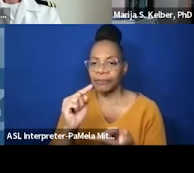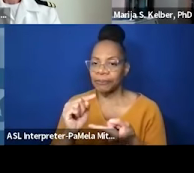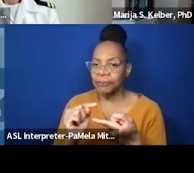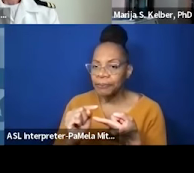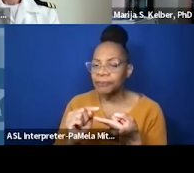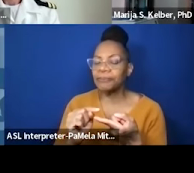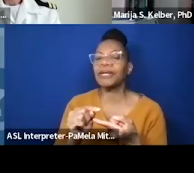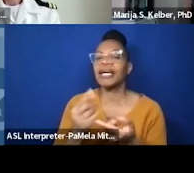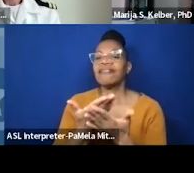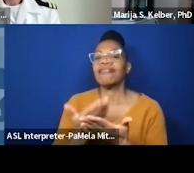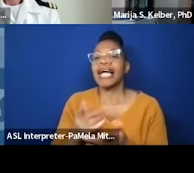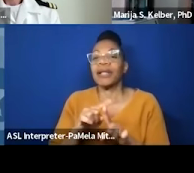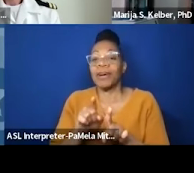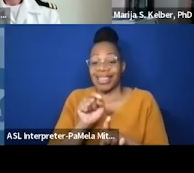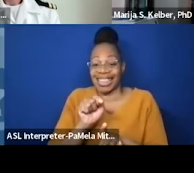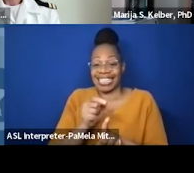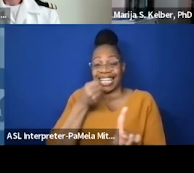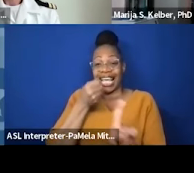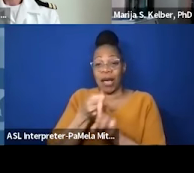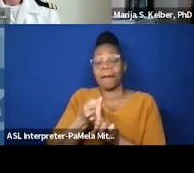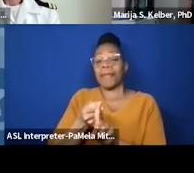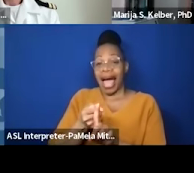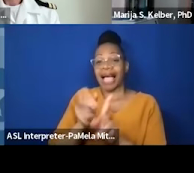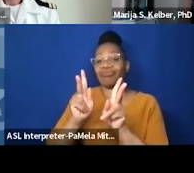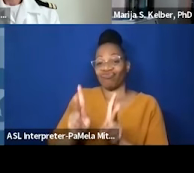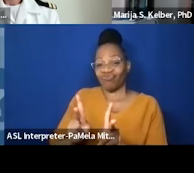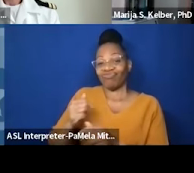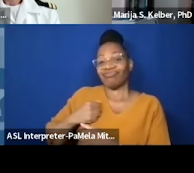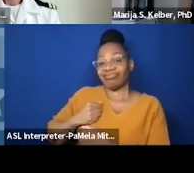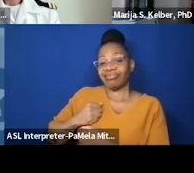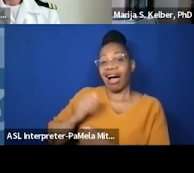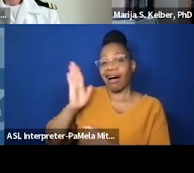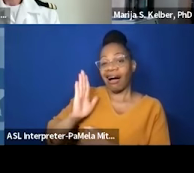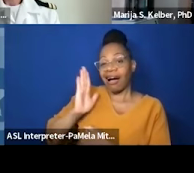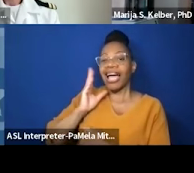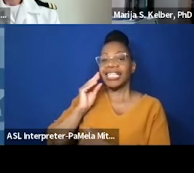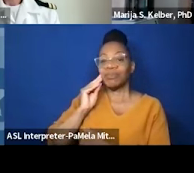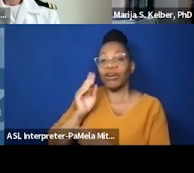that veterans will experience upon incarceration. And so a lot,